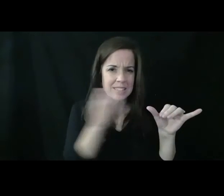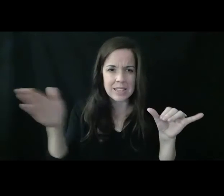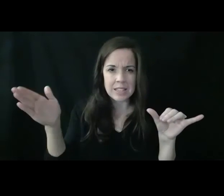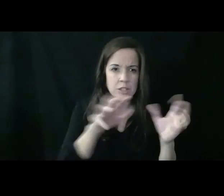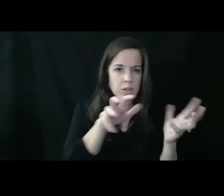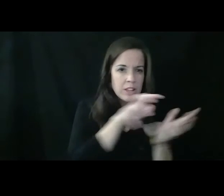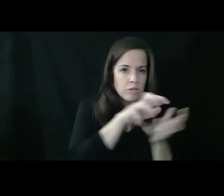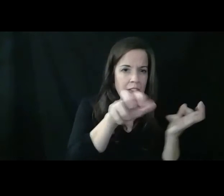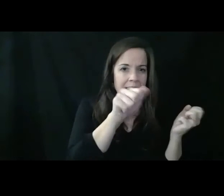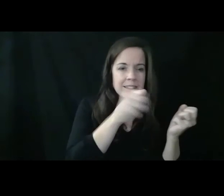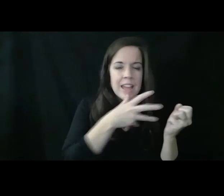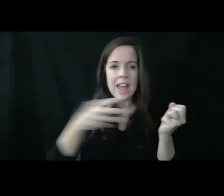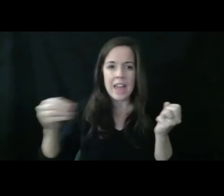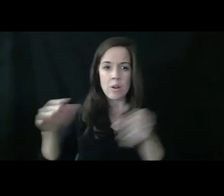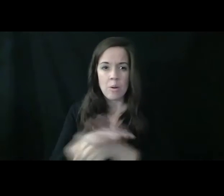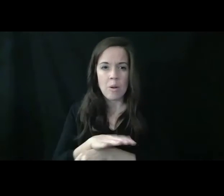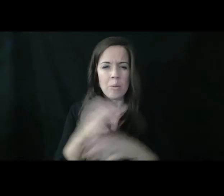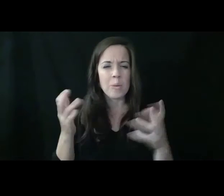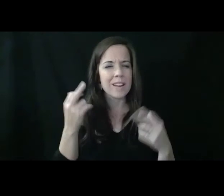What a fucking metaphor, I tell the husband later,